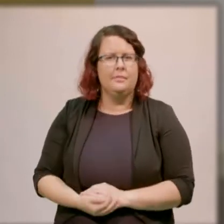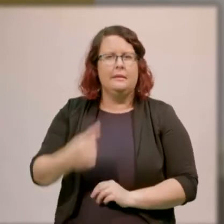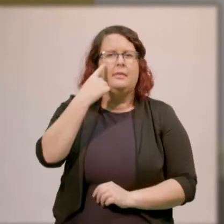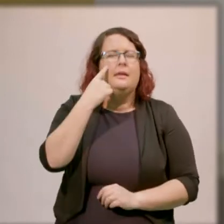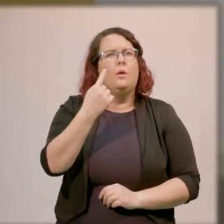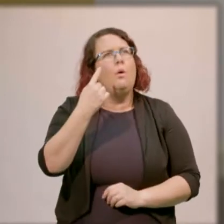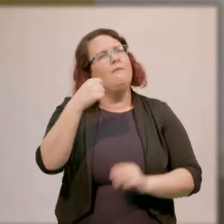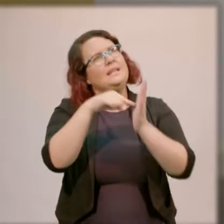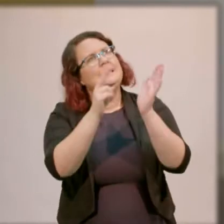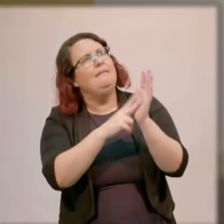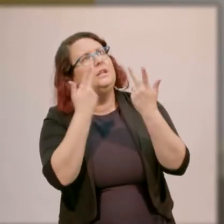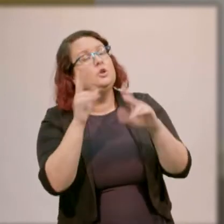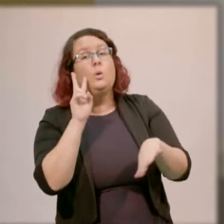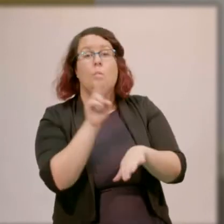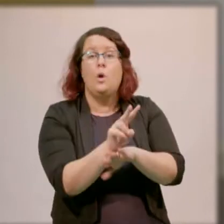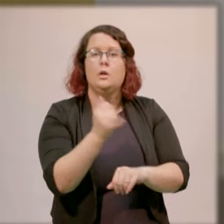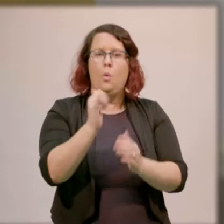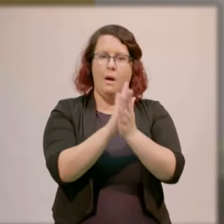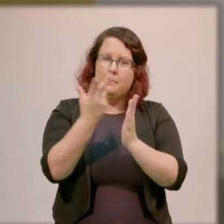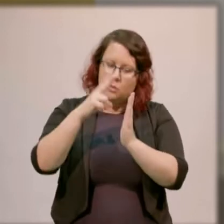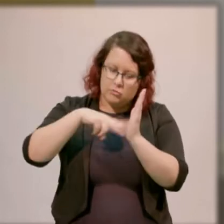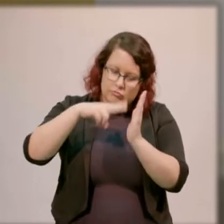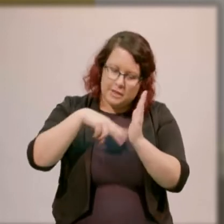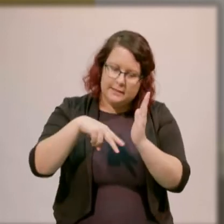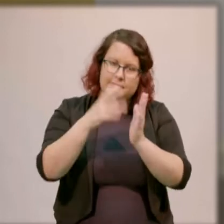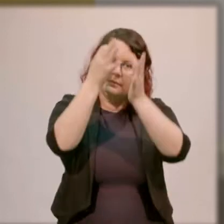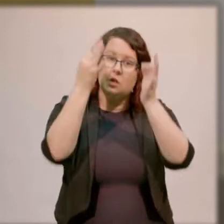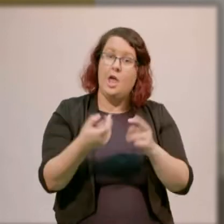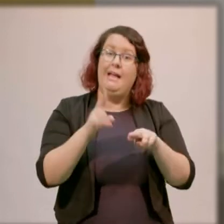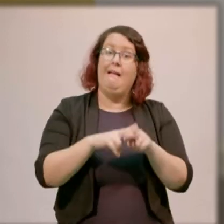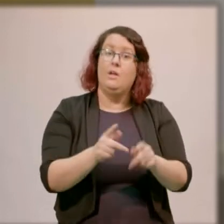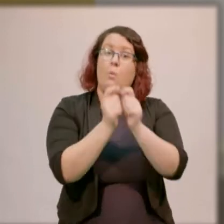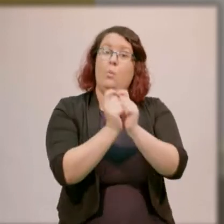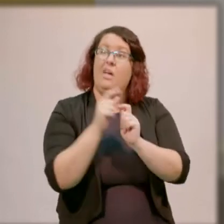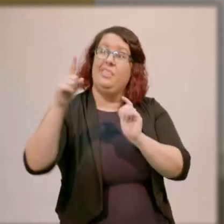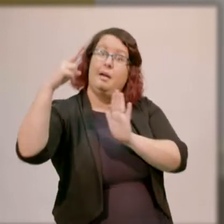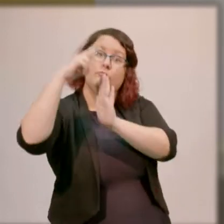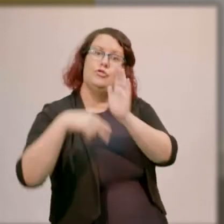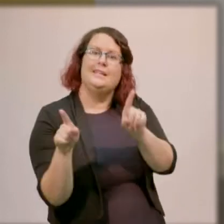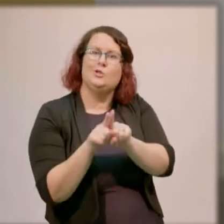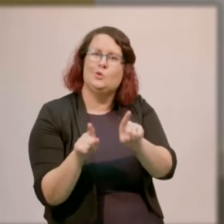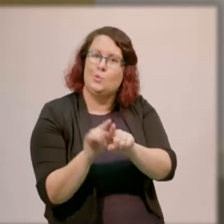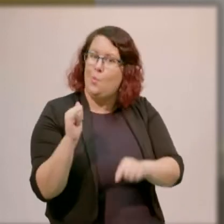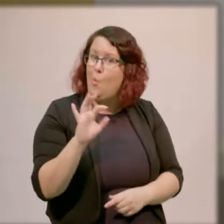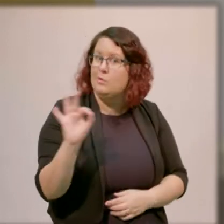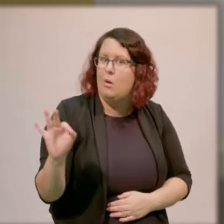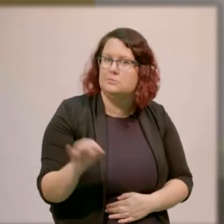Think of a show you're watching, or a book you're reading, and decide whether you would recommend it to them or not.